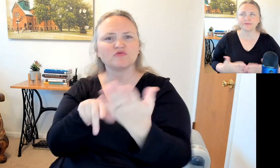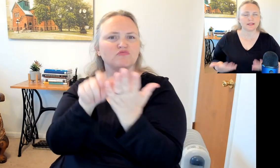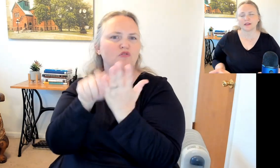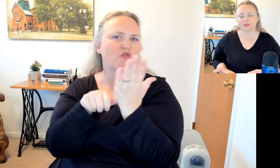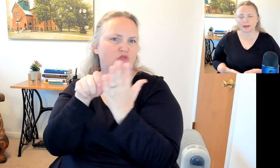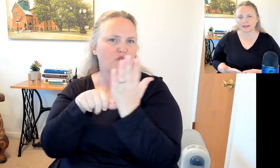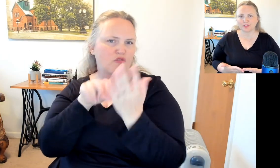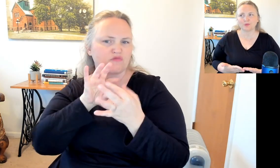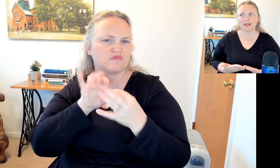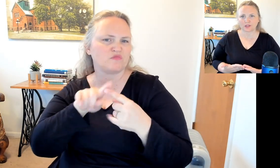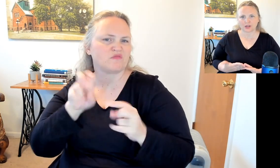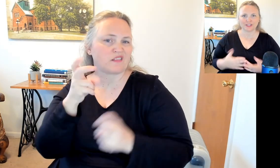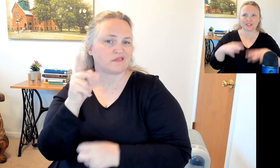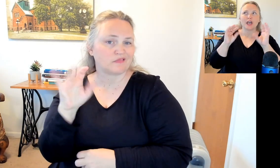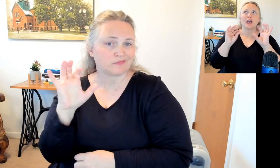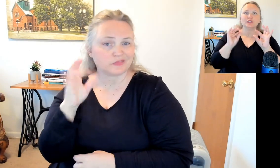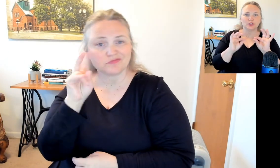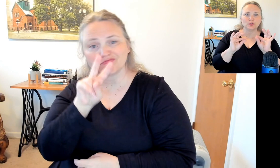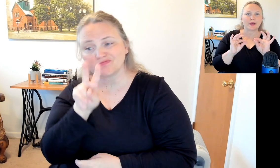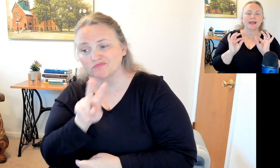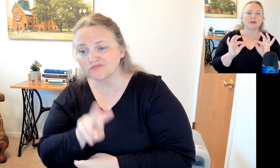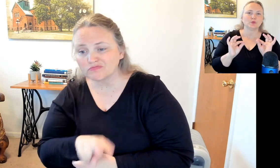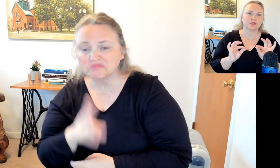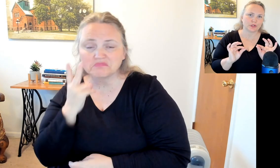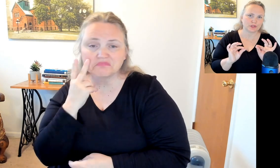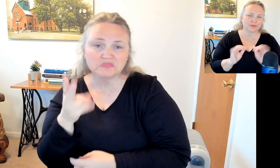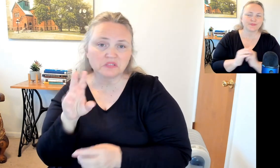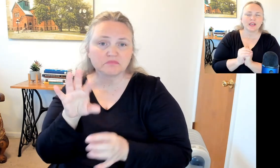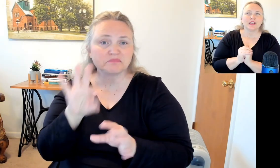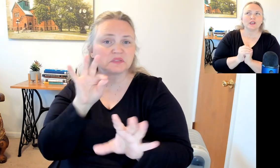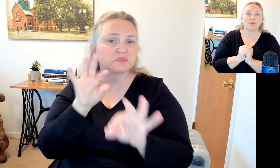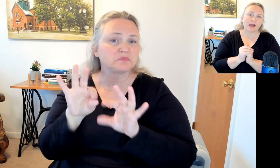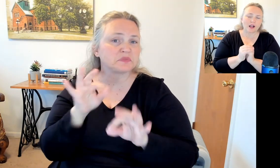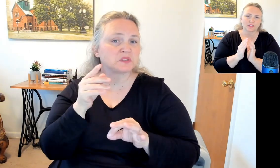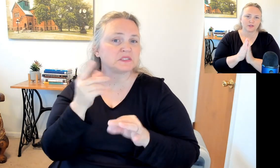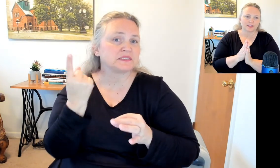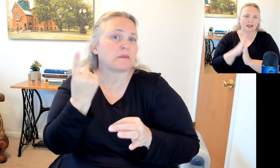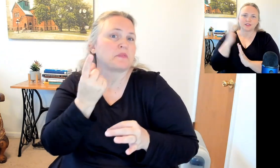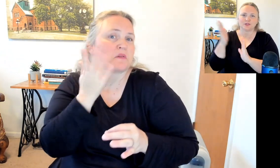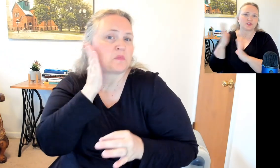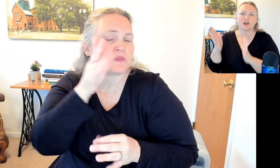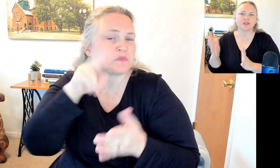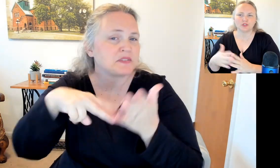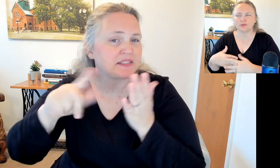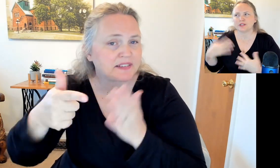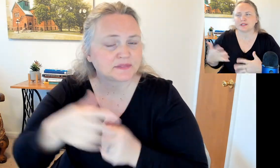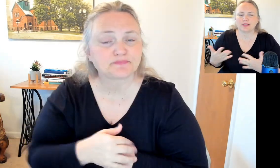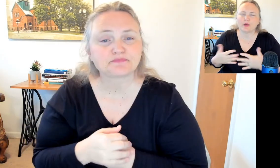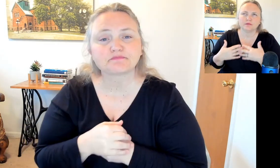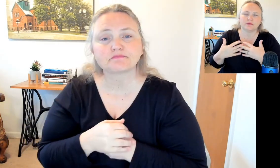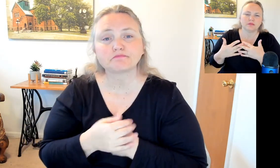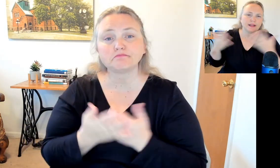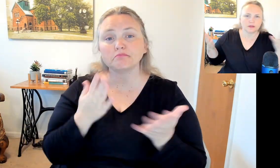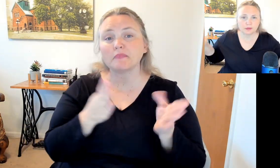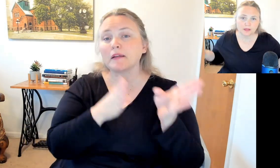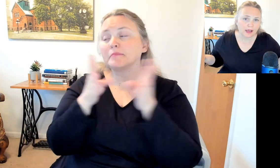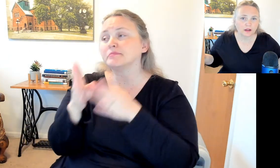That's another way to get started. Just do a Google search. You might also decide to search on YouTube and just see what random people out on